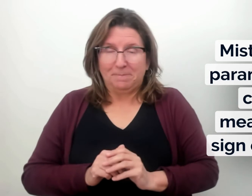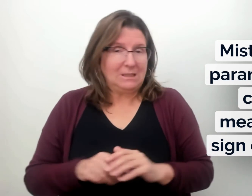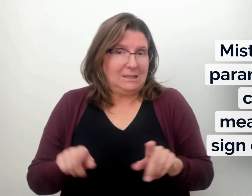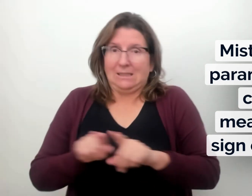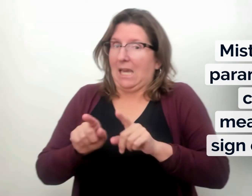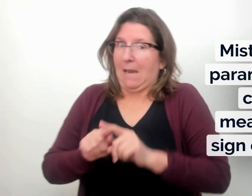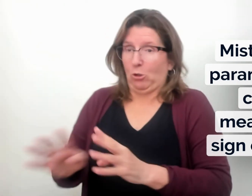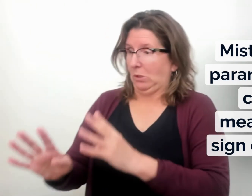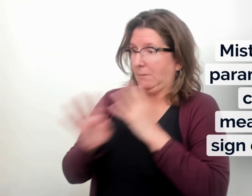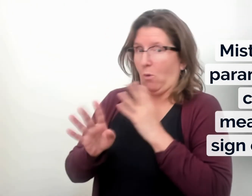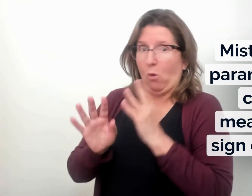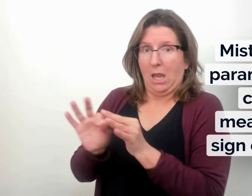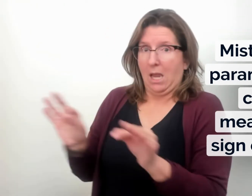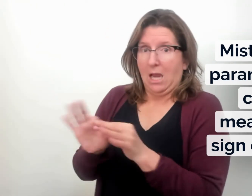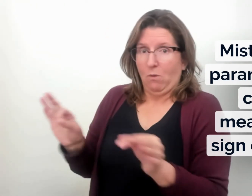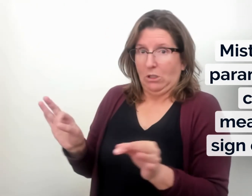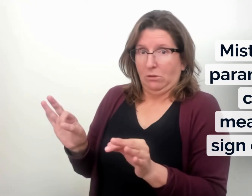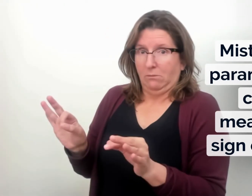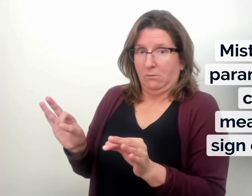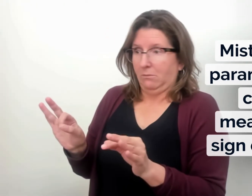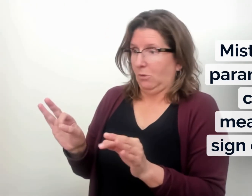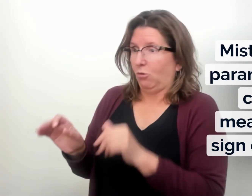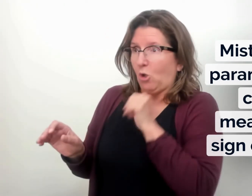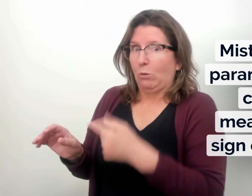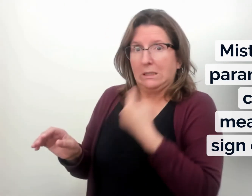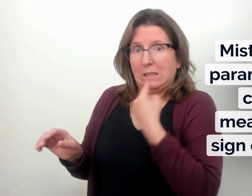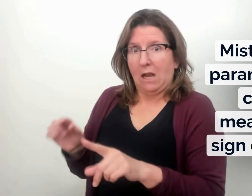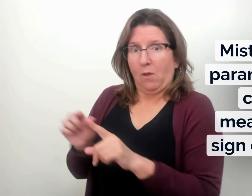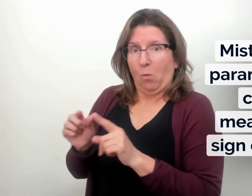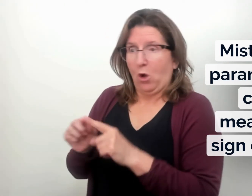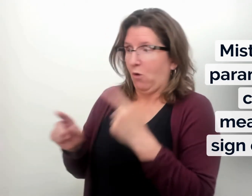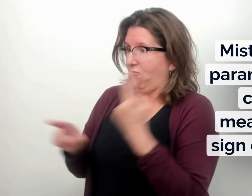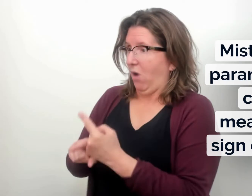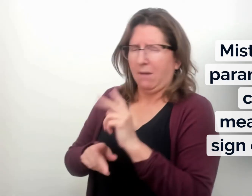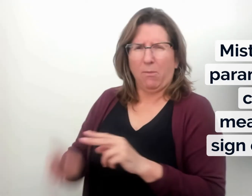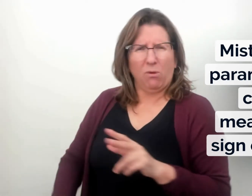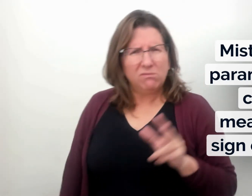So -- lesson learned -- everyone should be careful! The same thing happens in spoken languages.